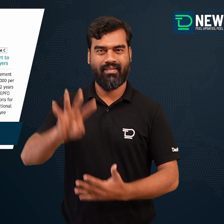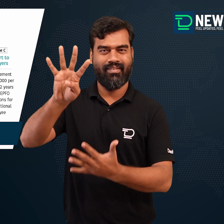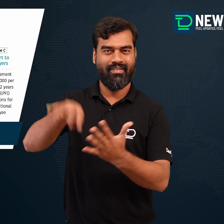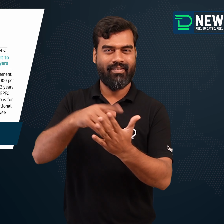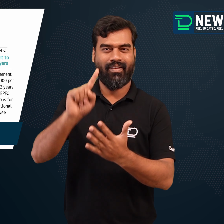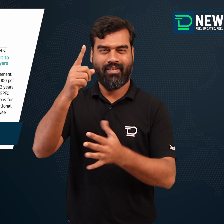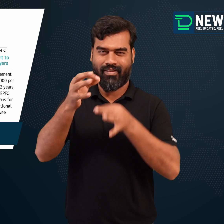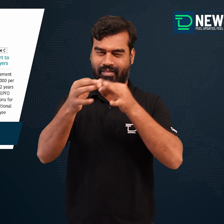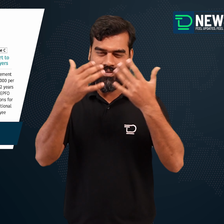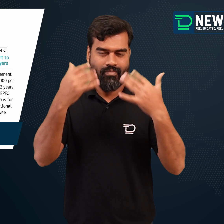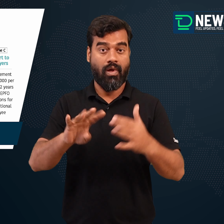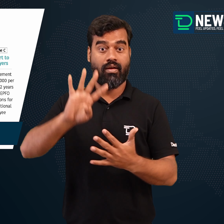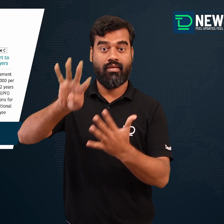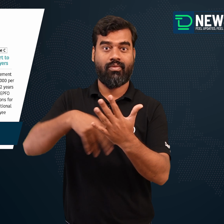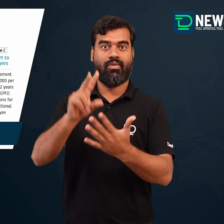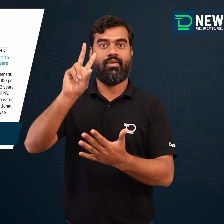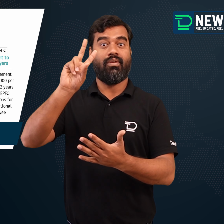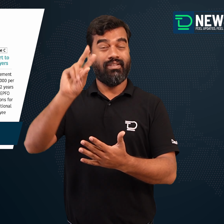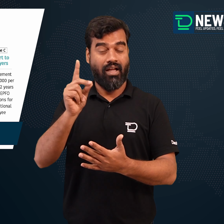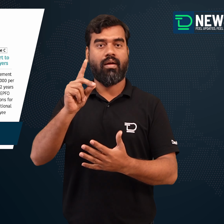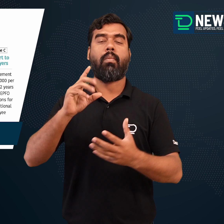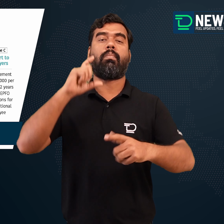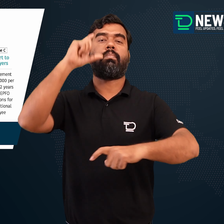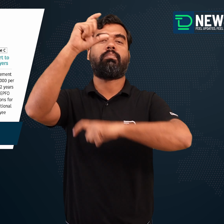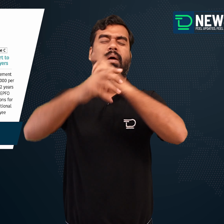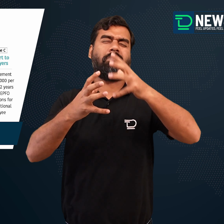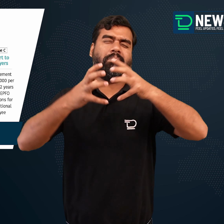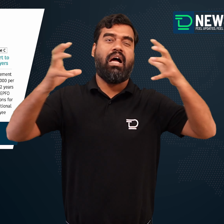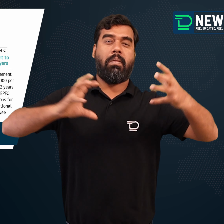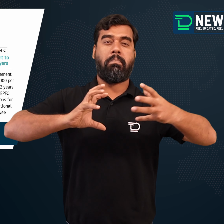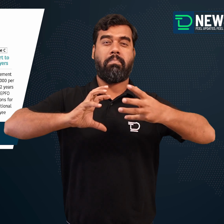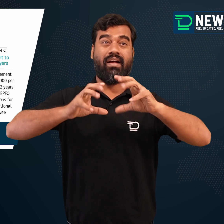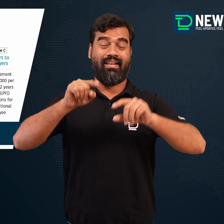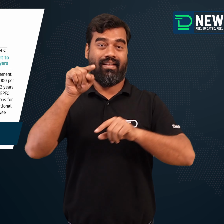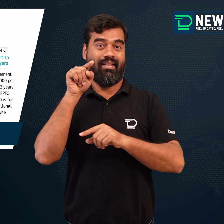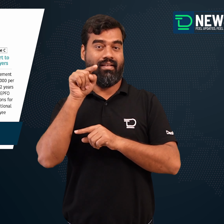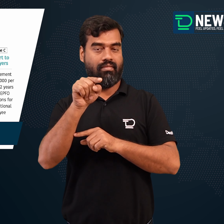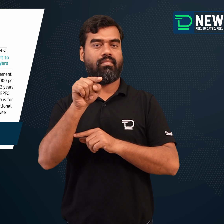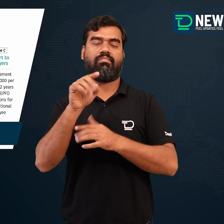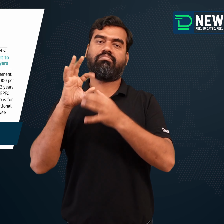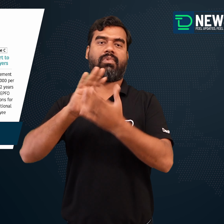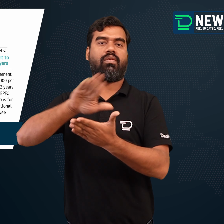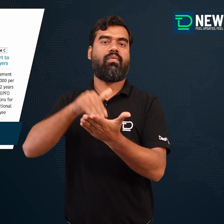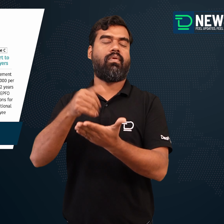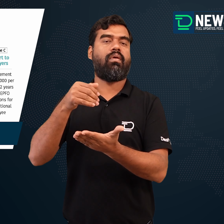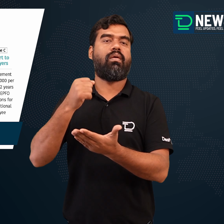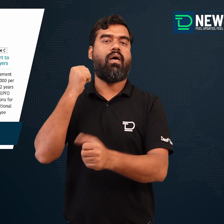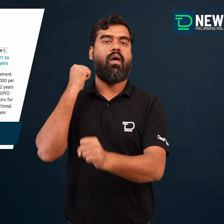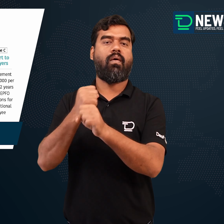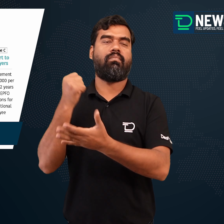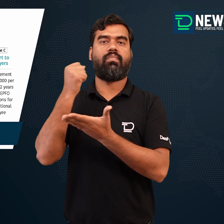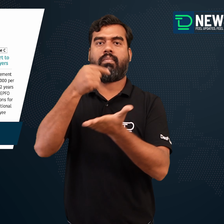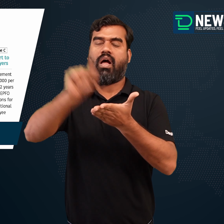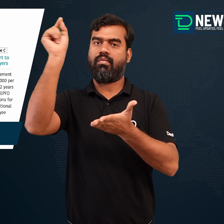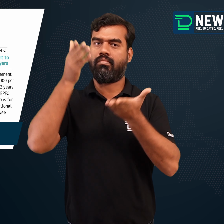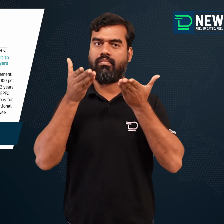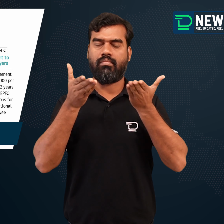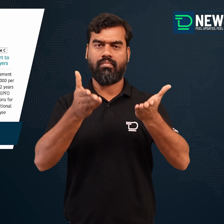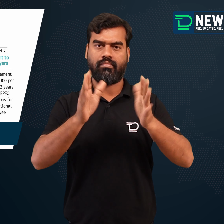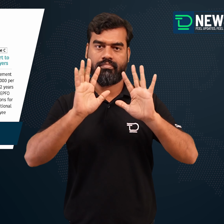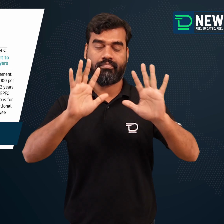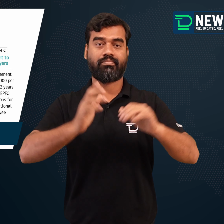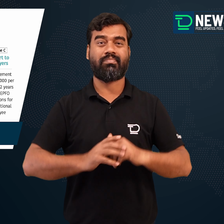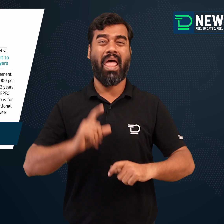Second Scheme: This scheme is especially for the manufacturing sector.